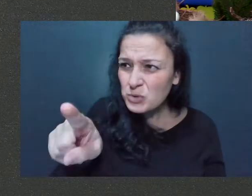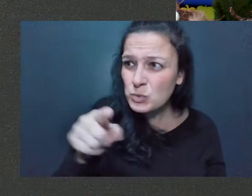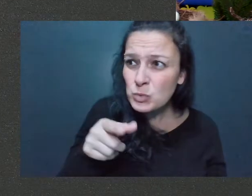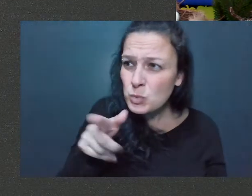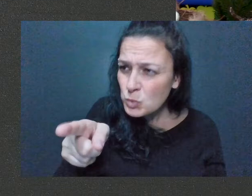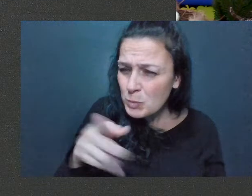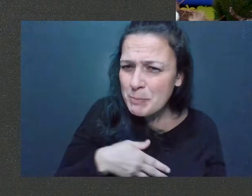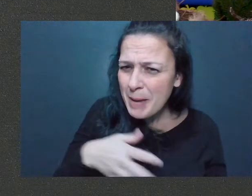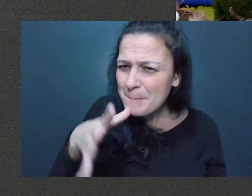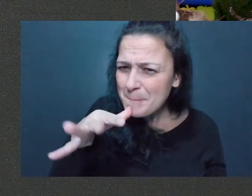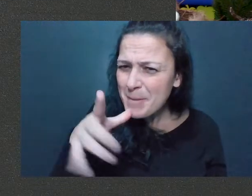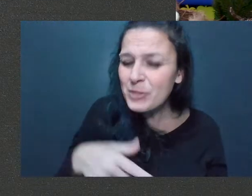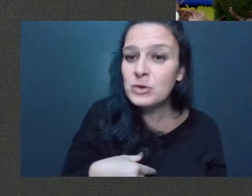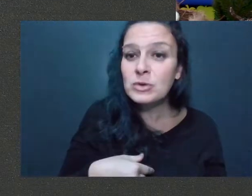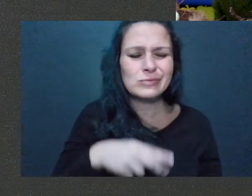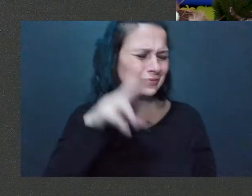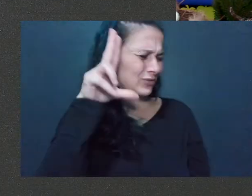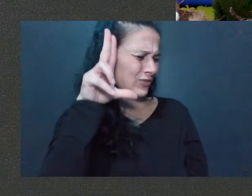"No," said the hen.